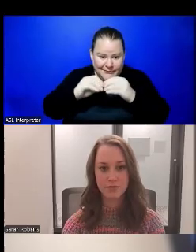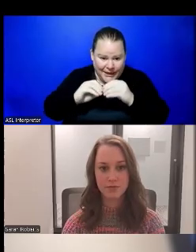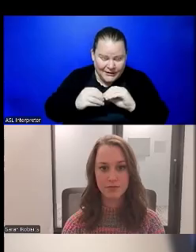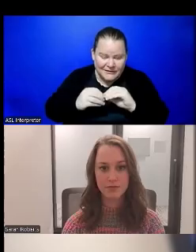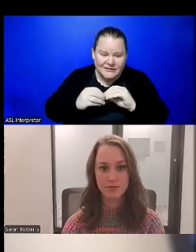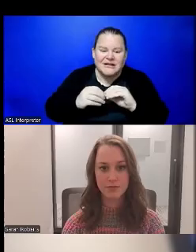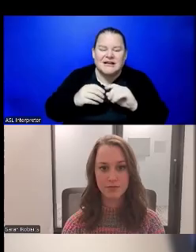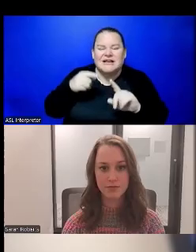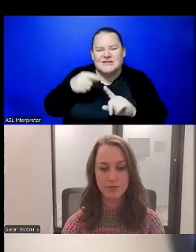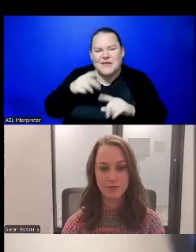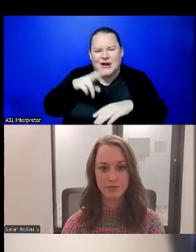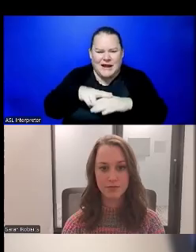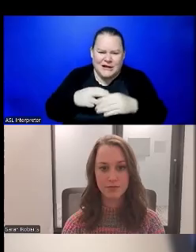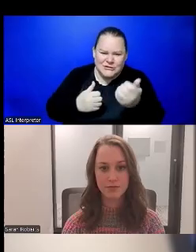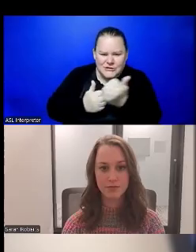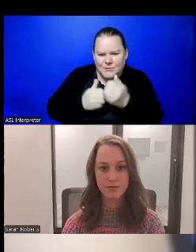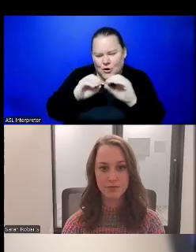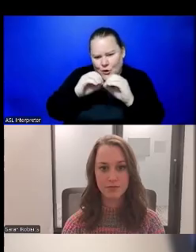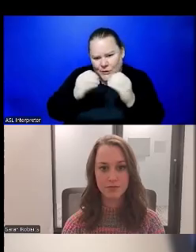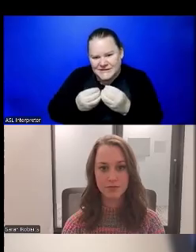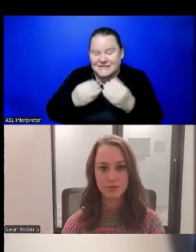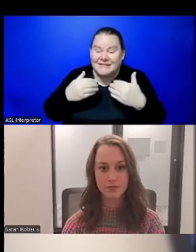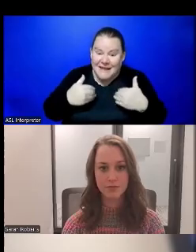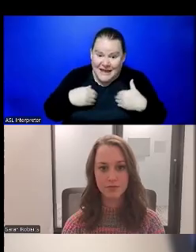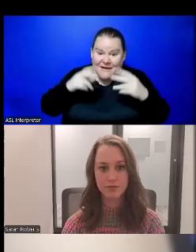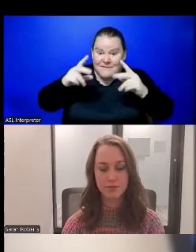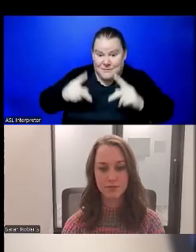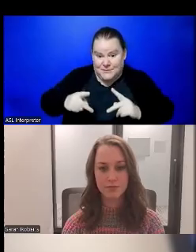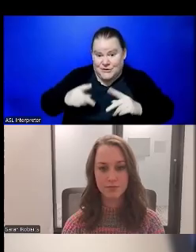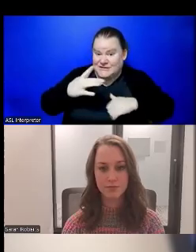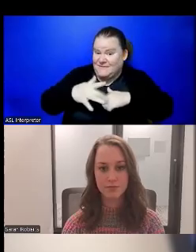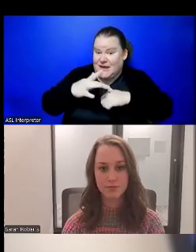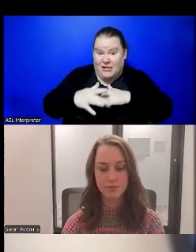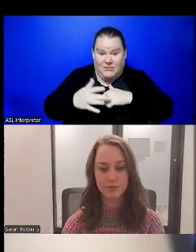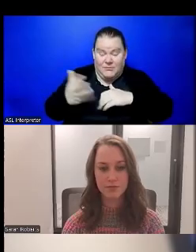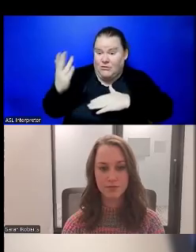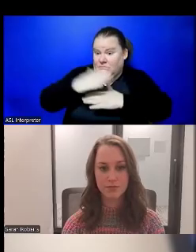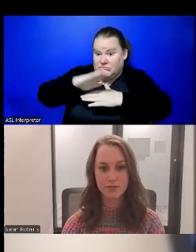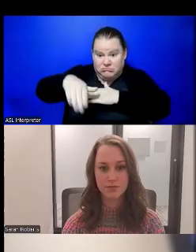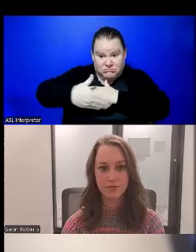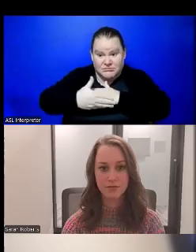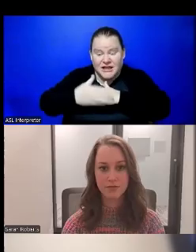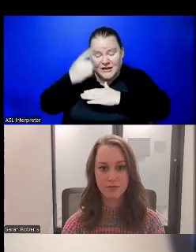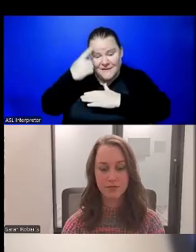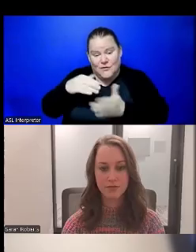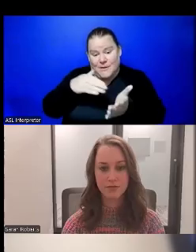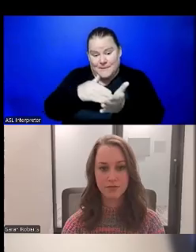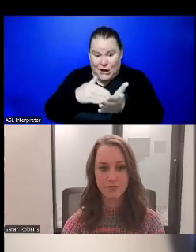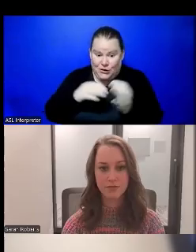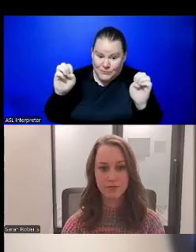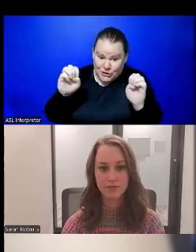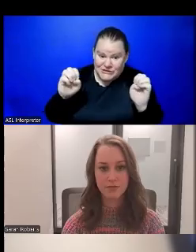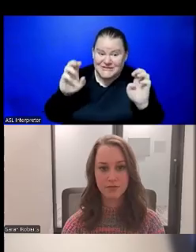someone 24/7, available for medical emergencies. So this can be a really helpful number for families to have. If there's